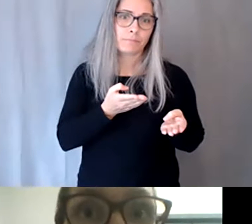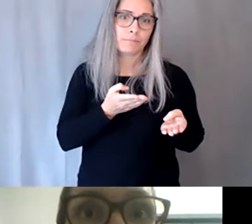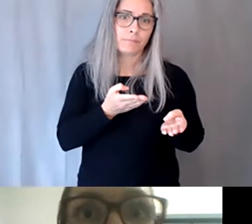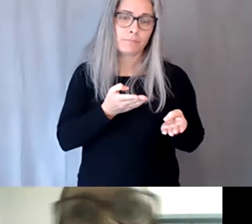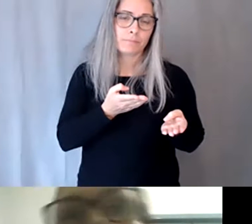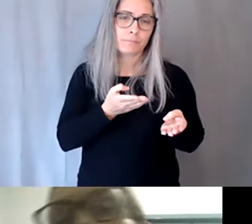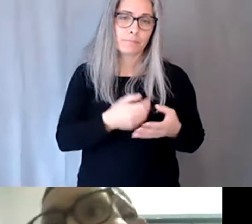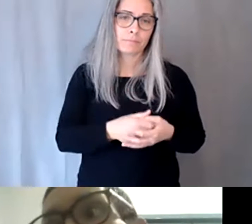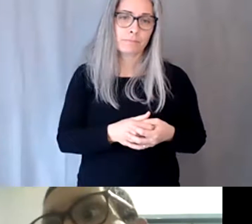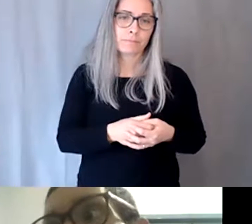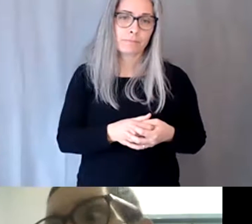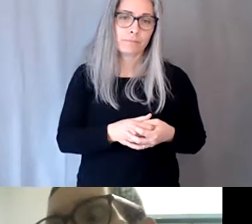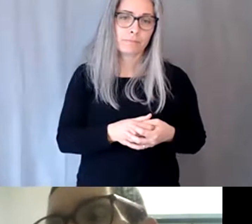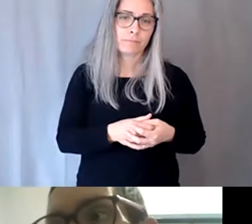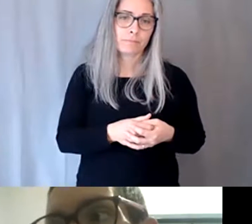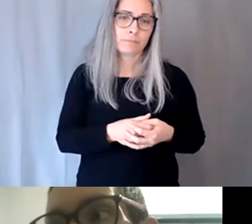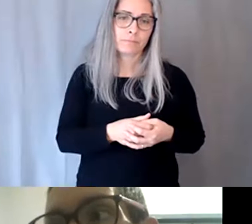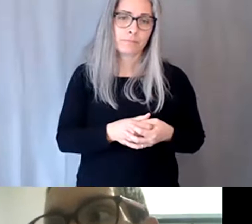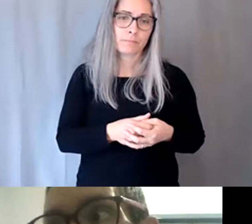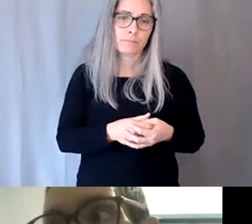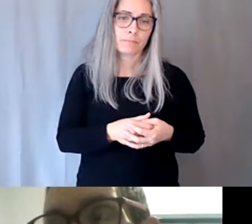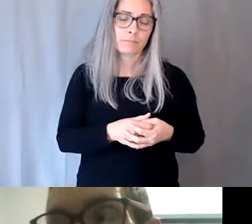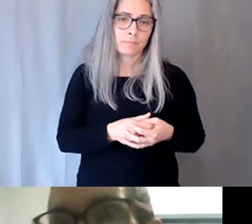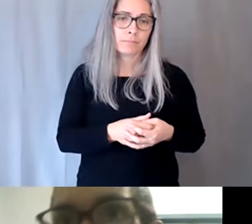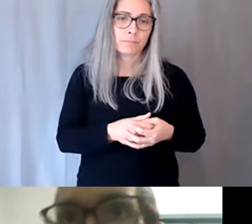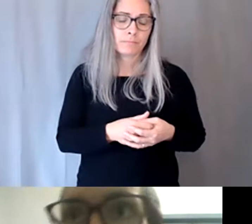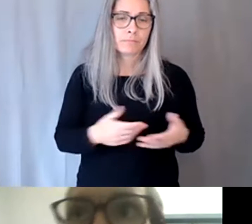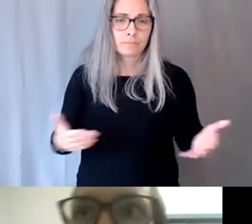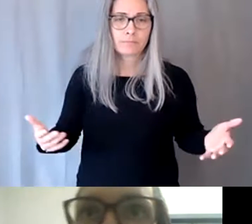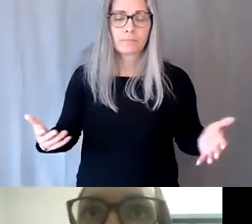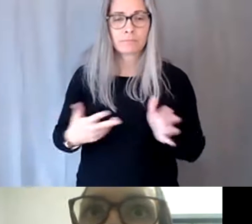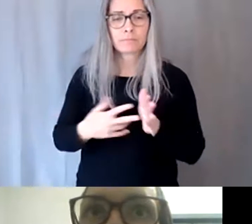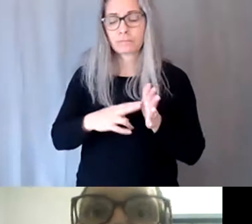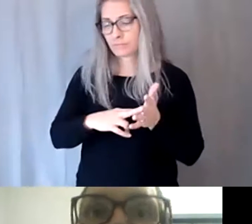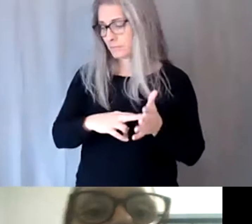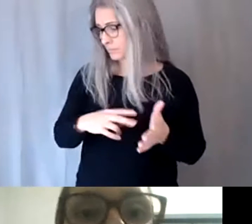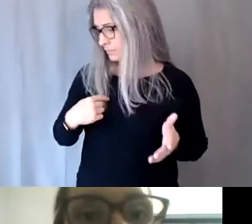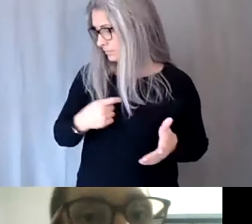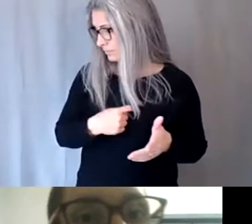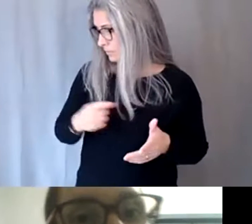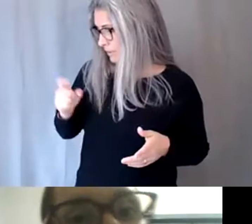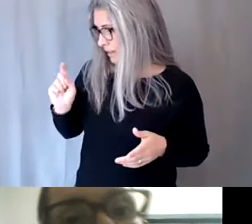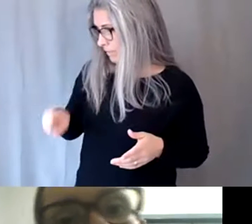to to talk more